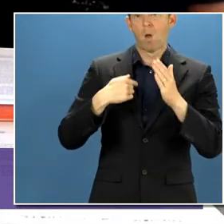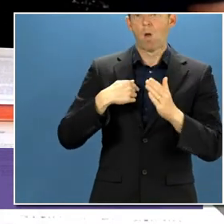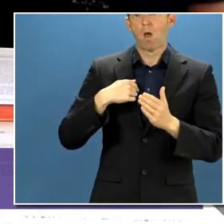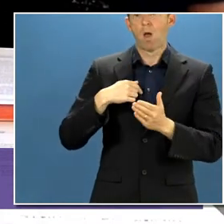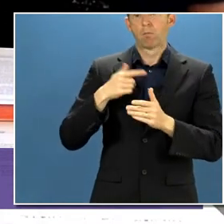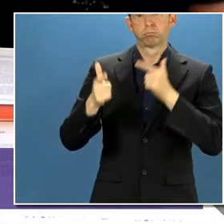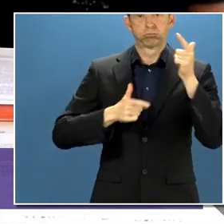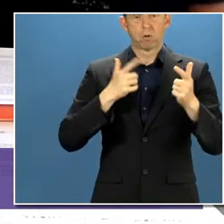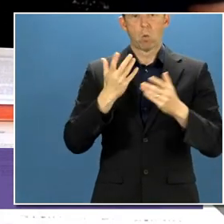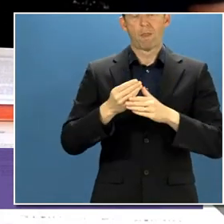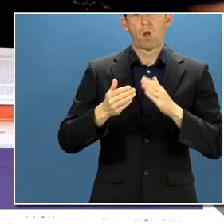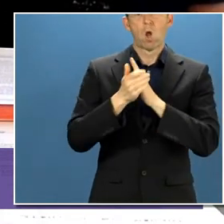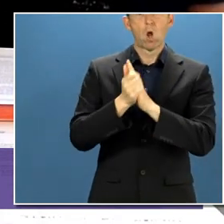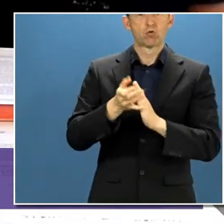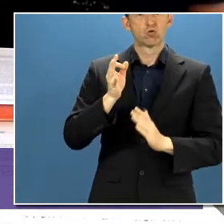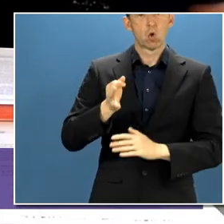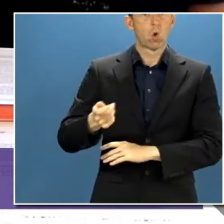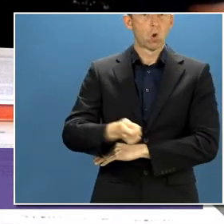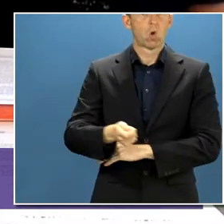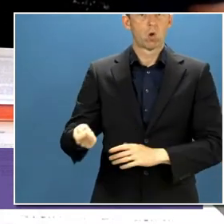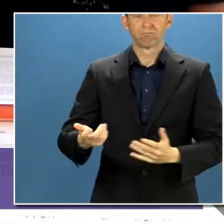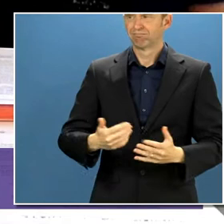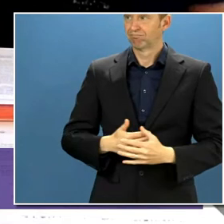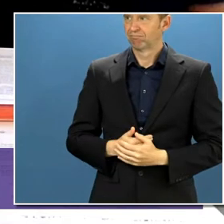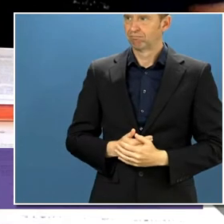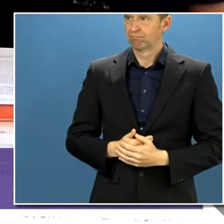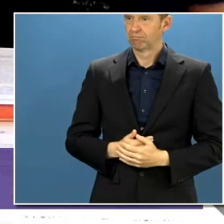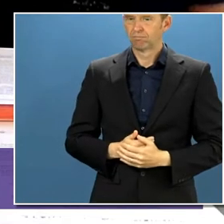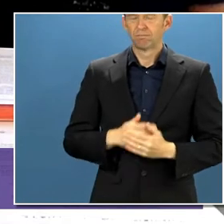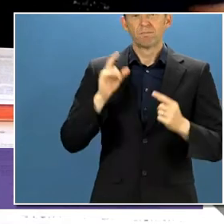It is so important that we get to say, as a person with disability, what will